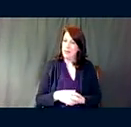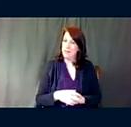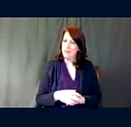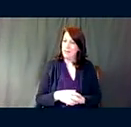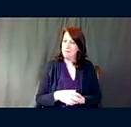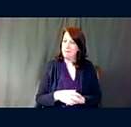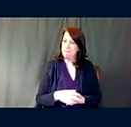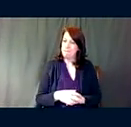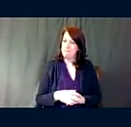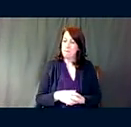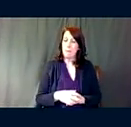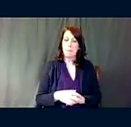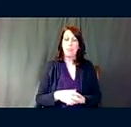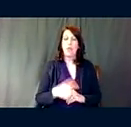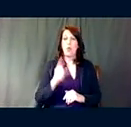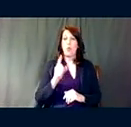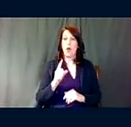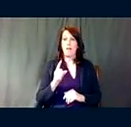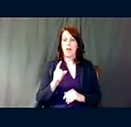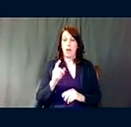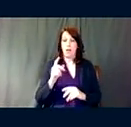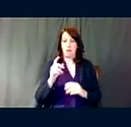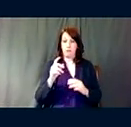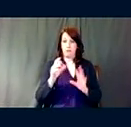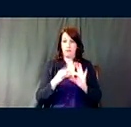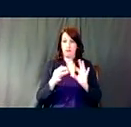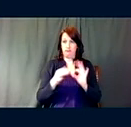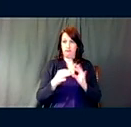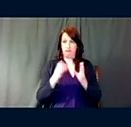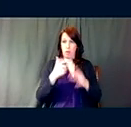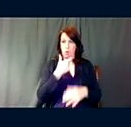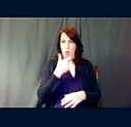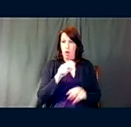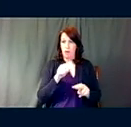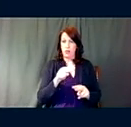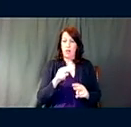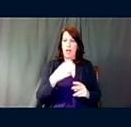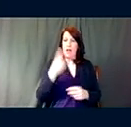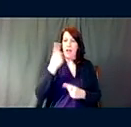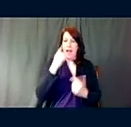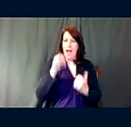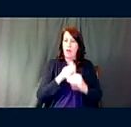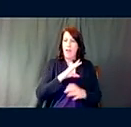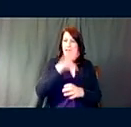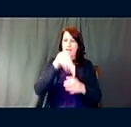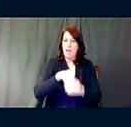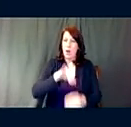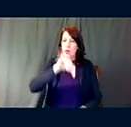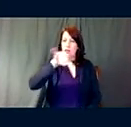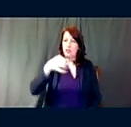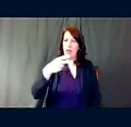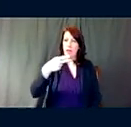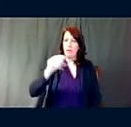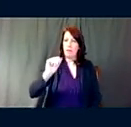FORM. THAT'S AN INTERESTING